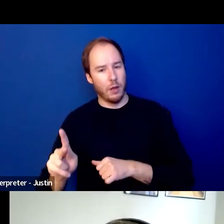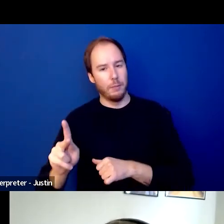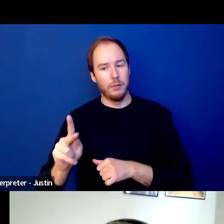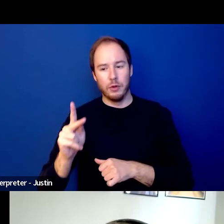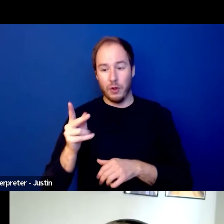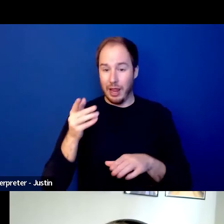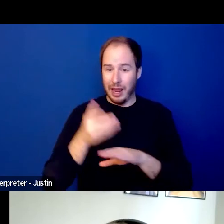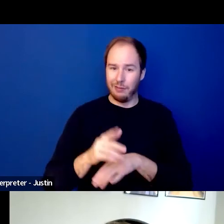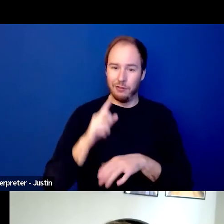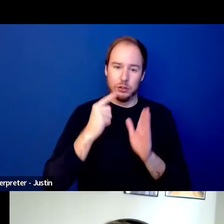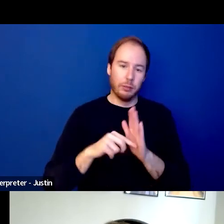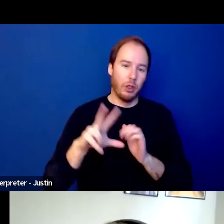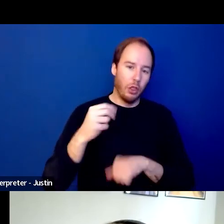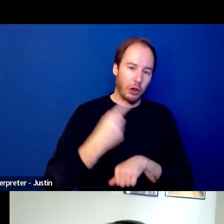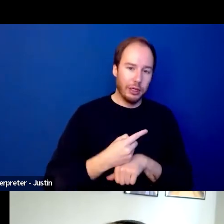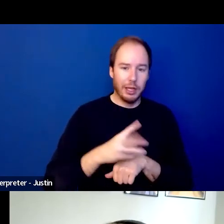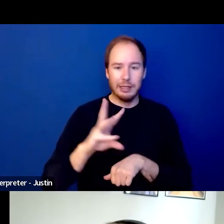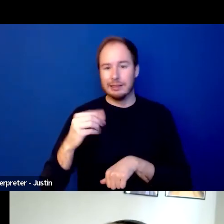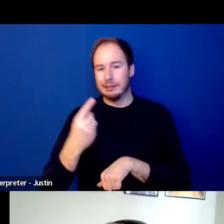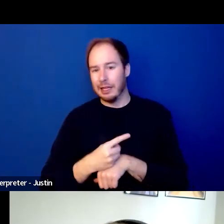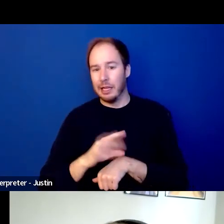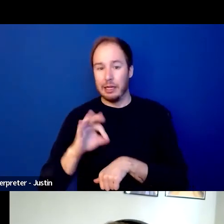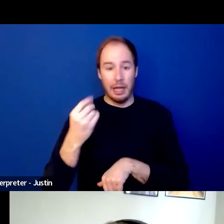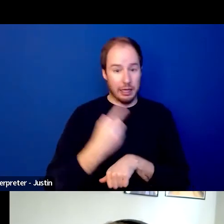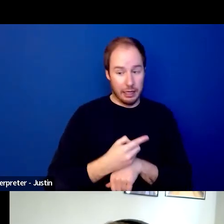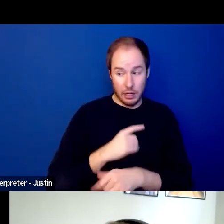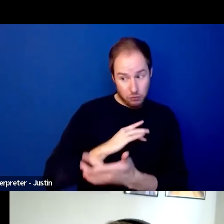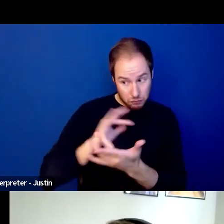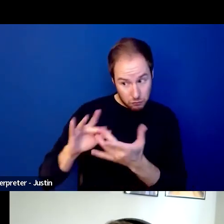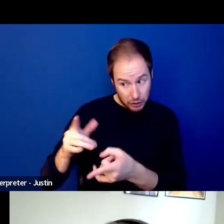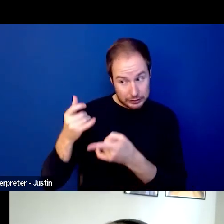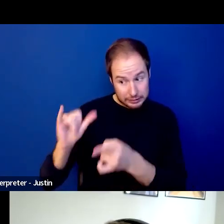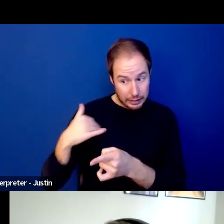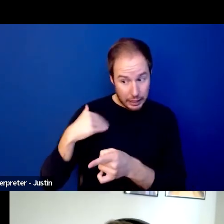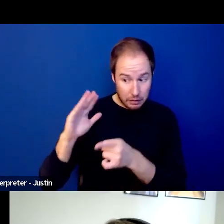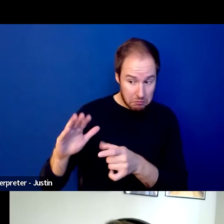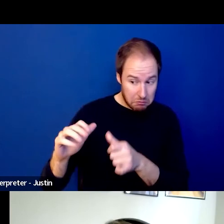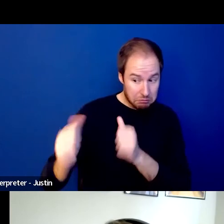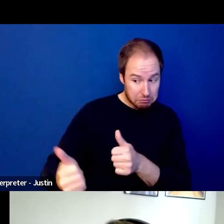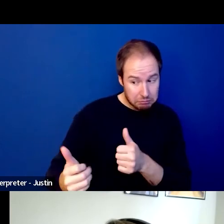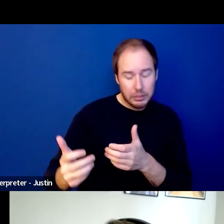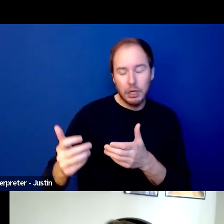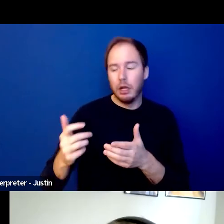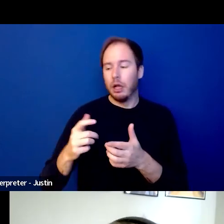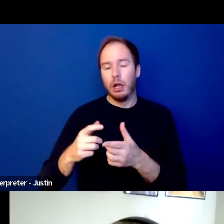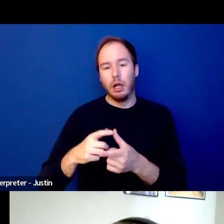you know, 30 days, 60 days, 90 days, that that person is still safely housed, and we're building right now